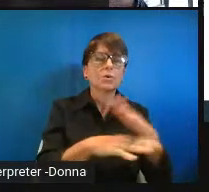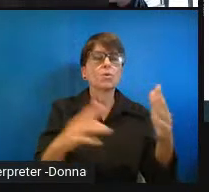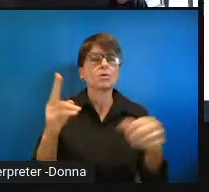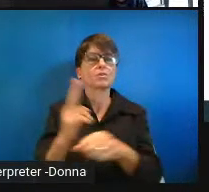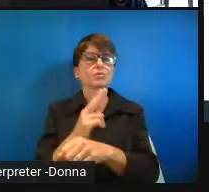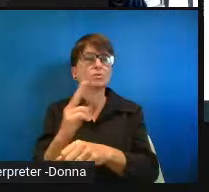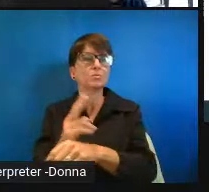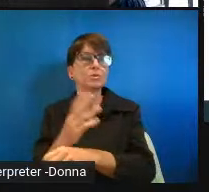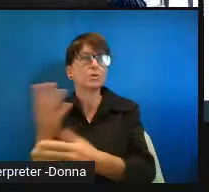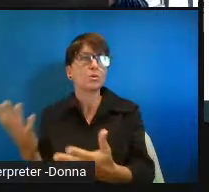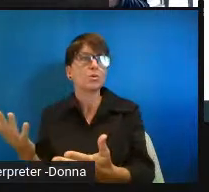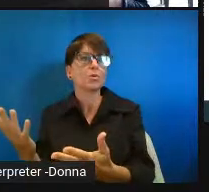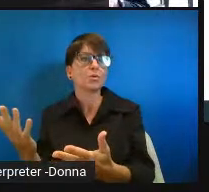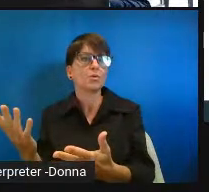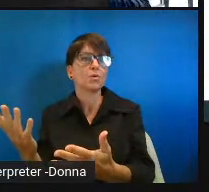we have